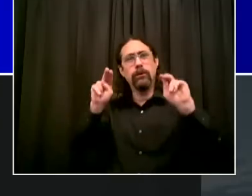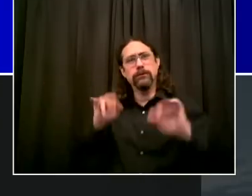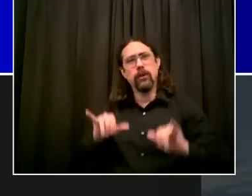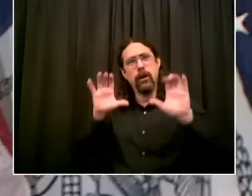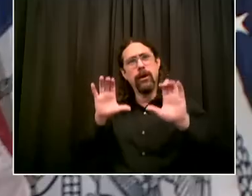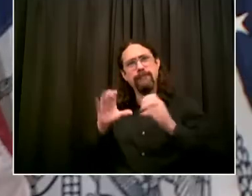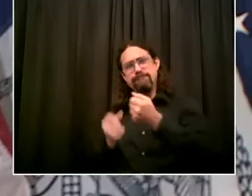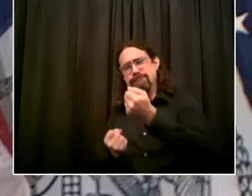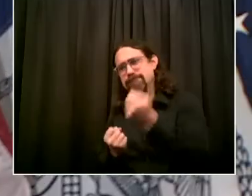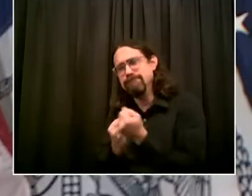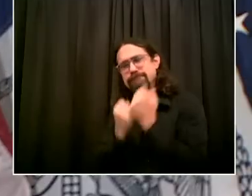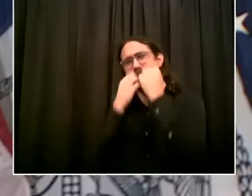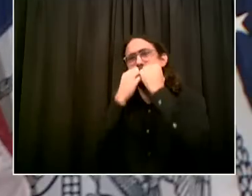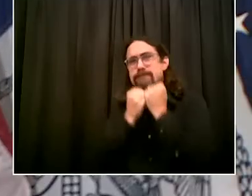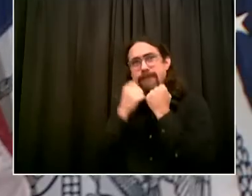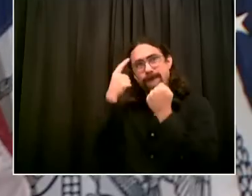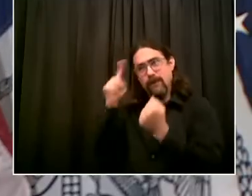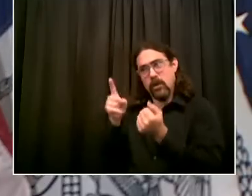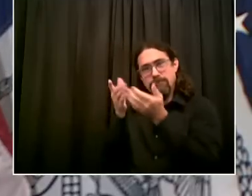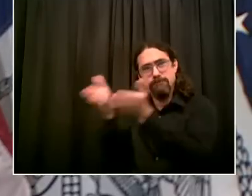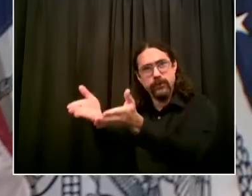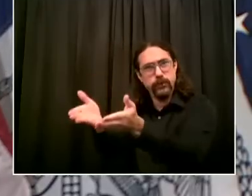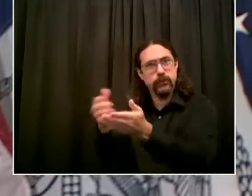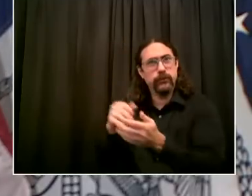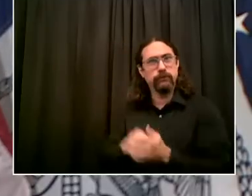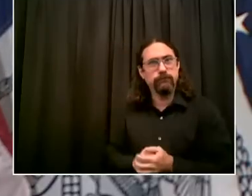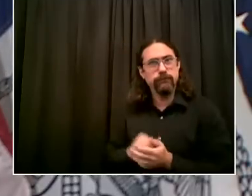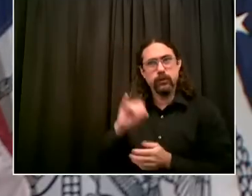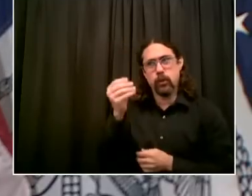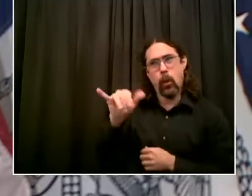THE PEOPLE OF THE CITY, OUR CONDOLENCES. WE STAND WITH YOU.